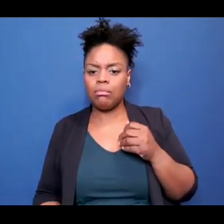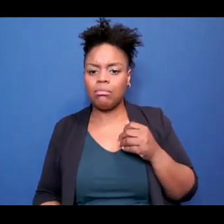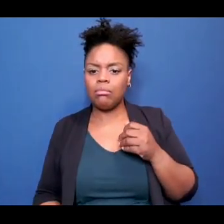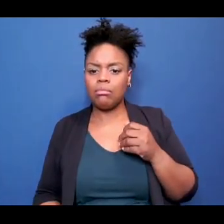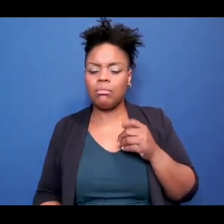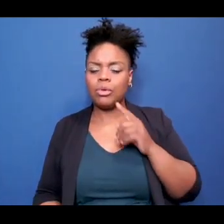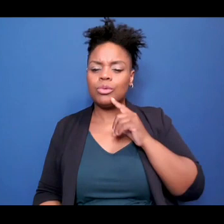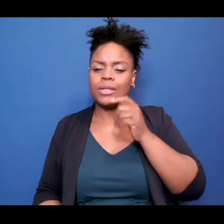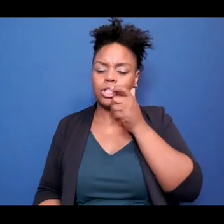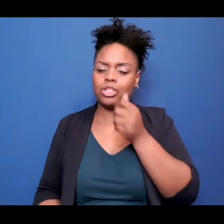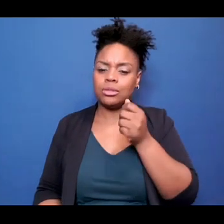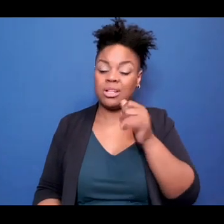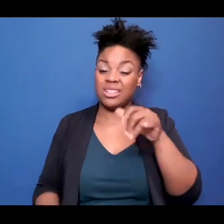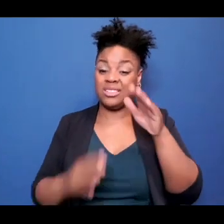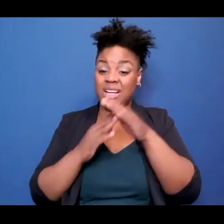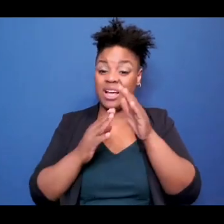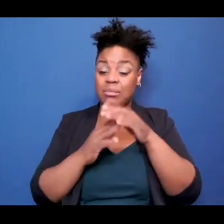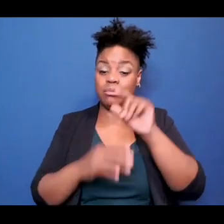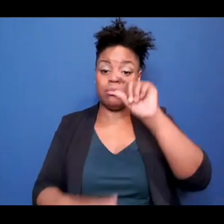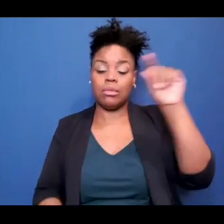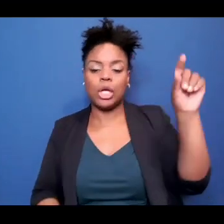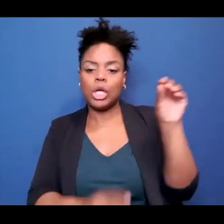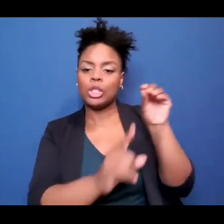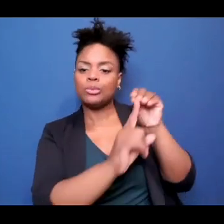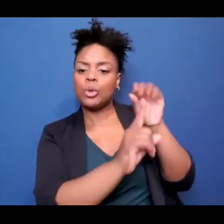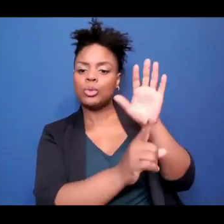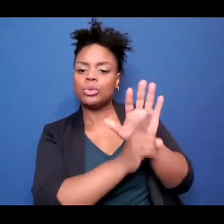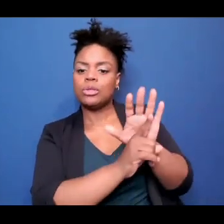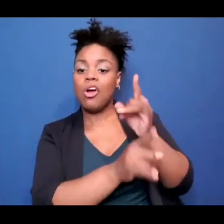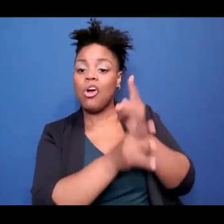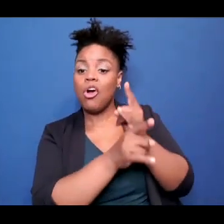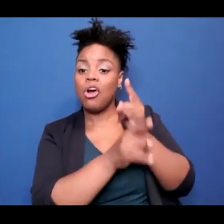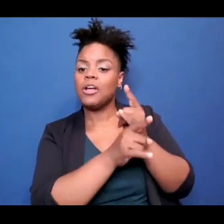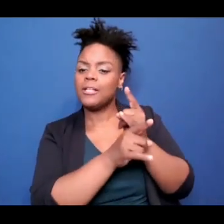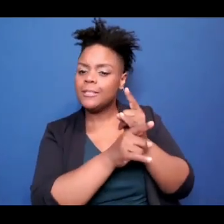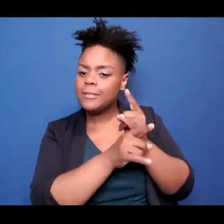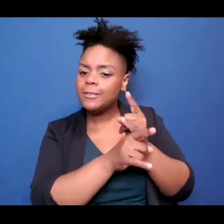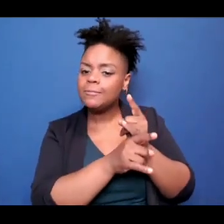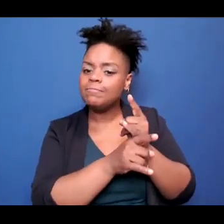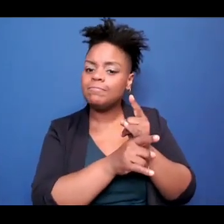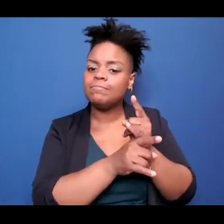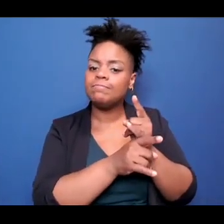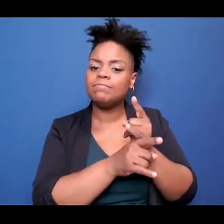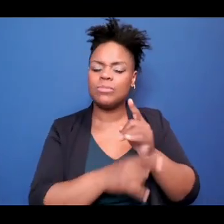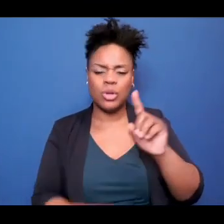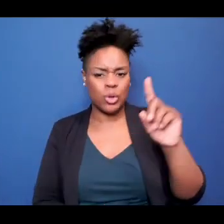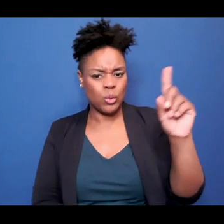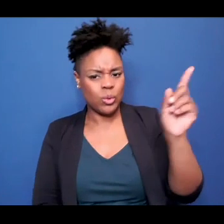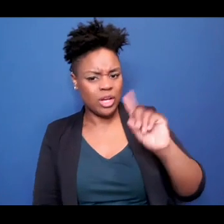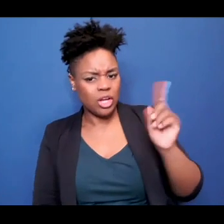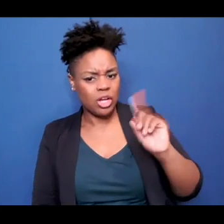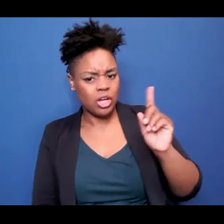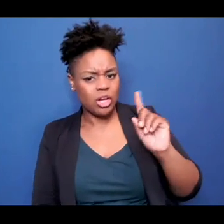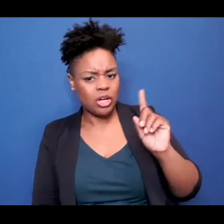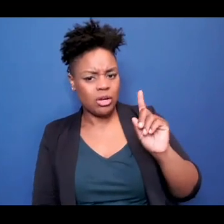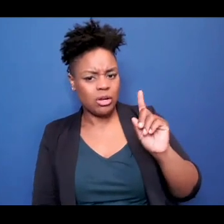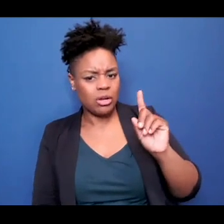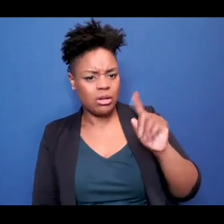SO THE PRIMARY EXPLANATORY VARIABLE OF INTEREST HERE IS ON THAT TOP ROW, THE ALCOHOL AD EXPOSURE. SO WE'RE BASICALLY MAPPING WHERE